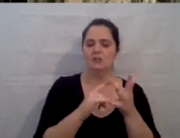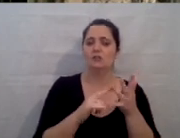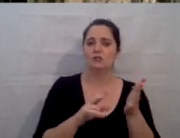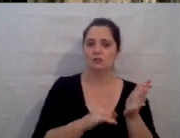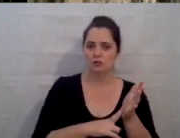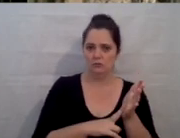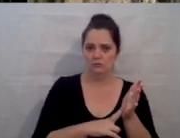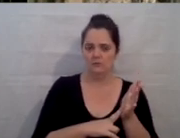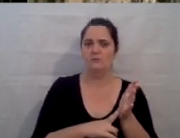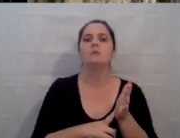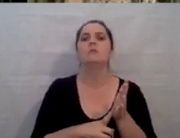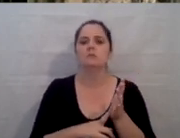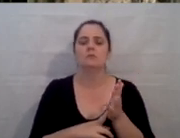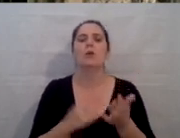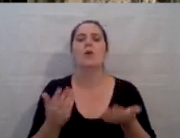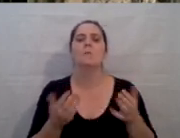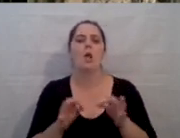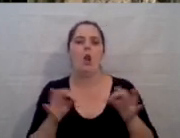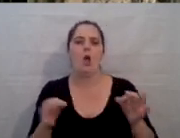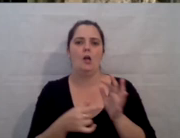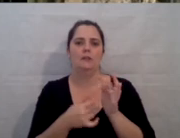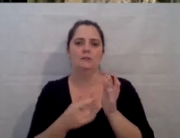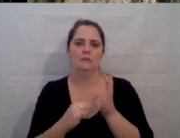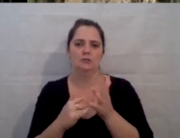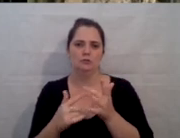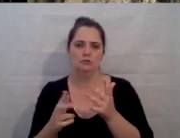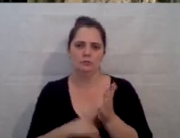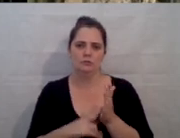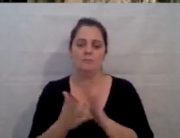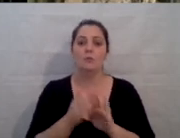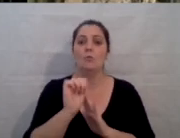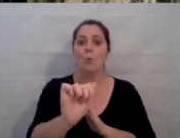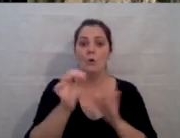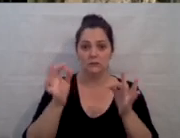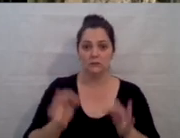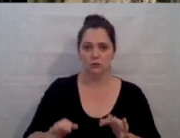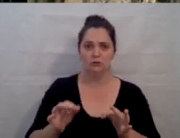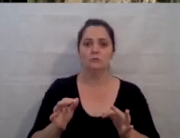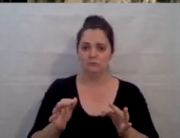selective attention, what's important to you and what are the decisions that you're making. So I’m now going to say his arm